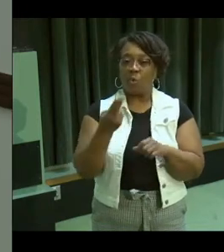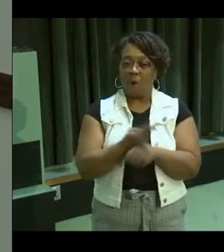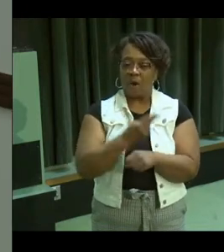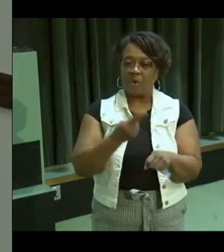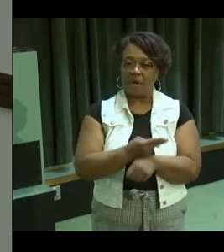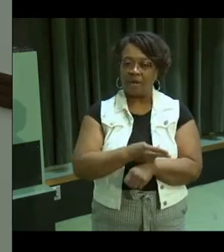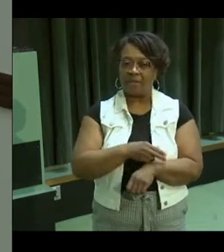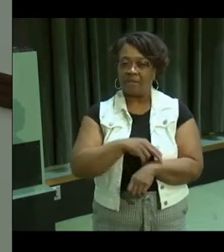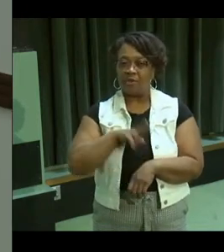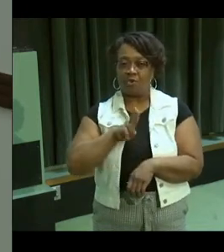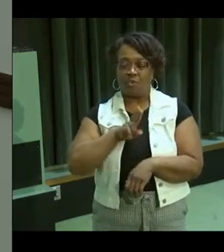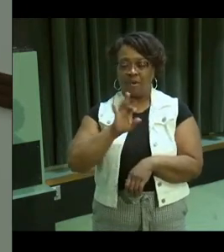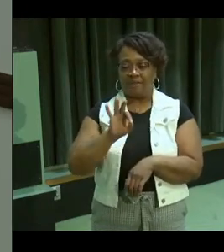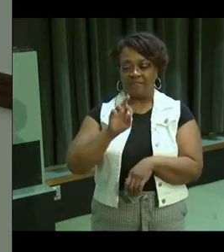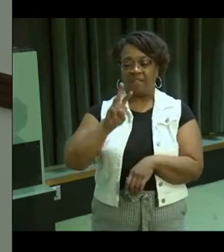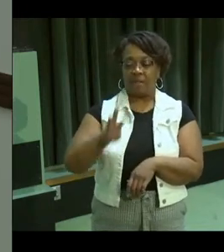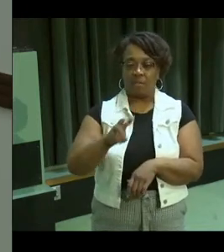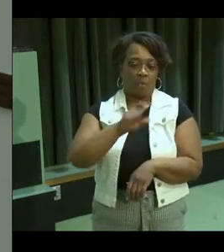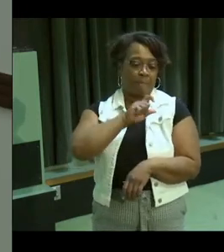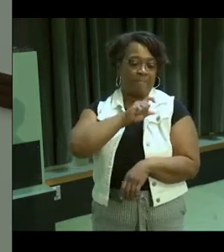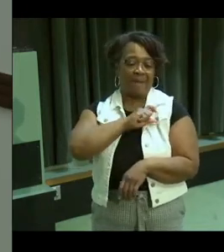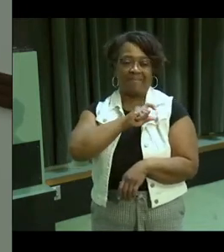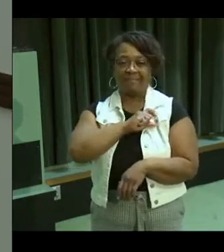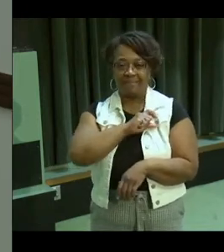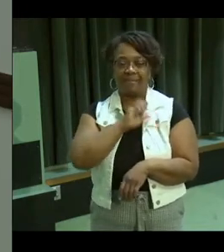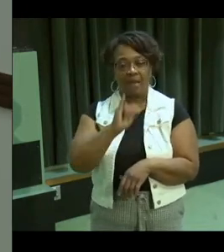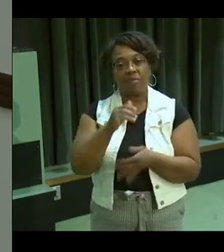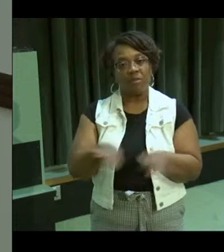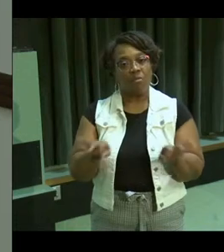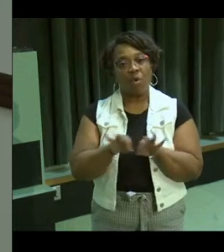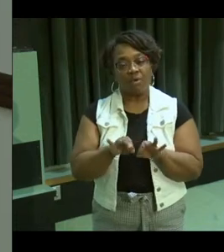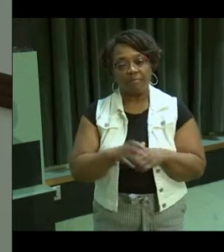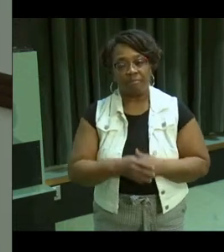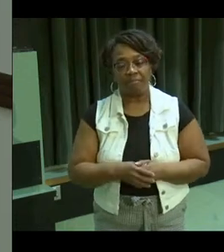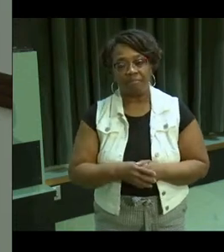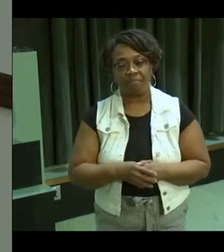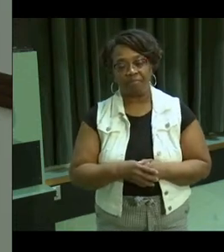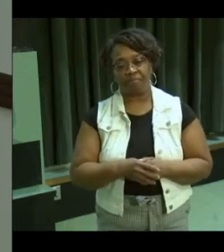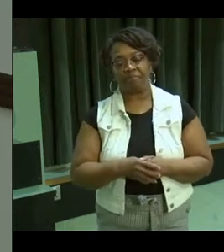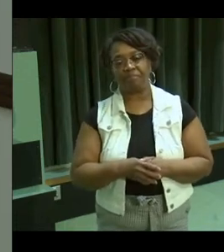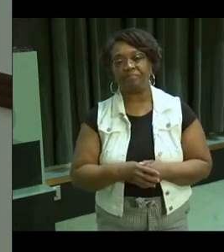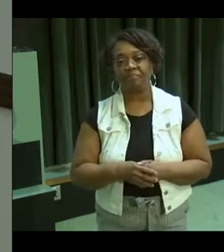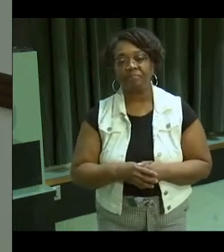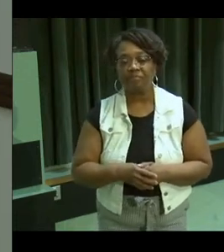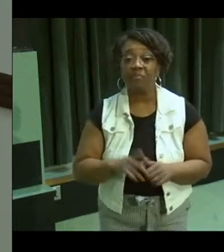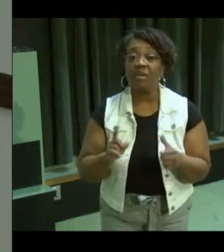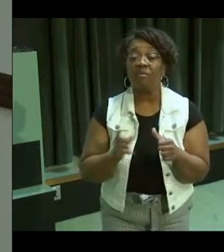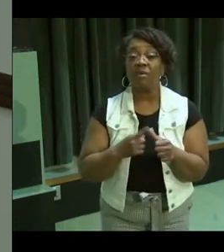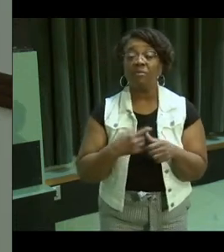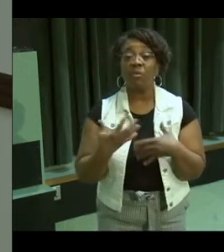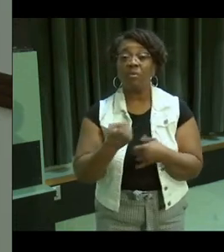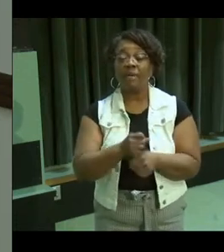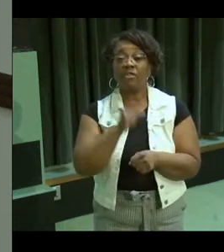the UFW button because it was so important for her, for us to do